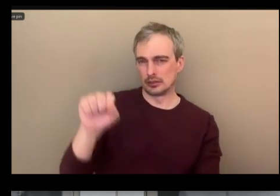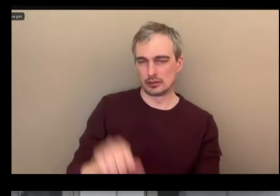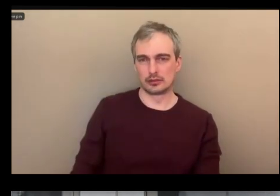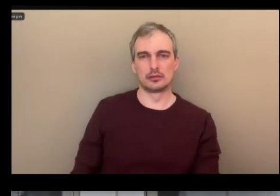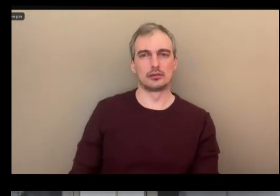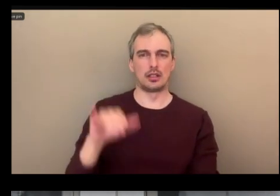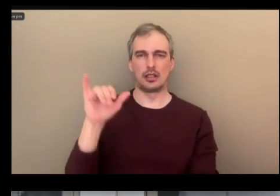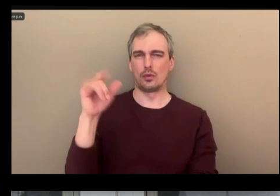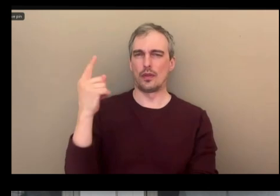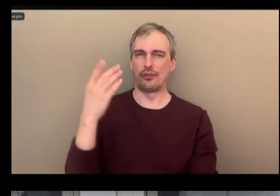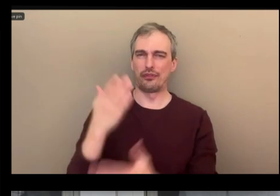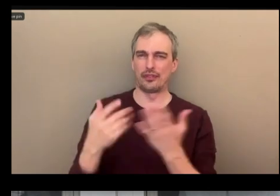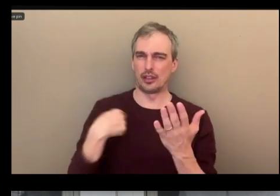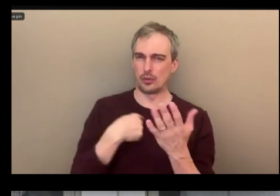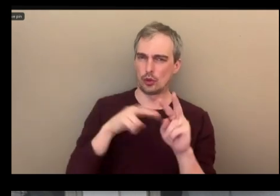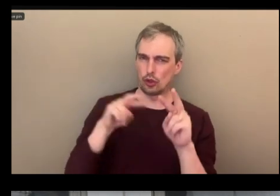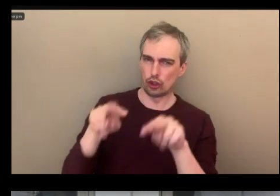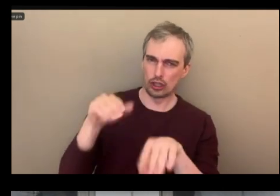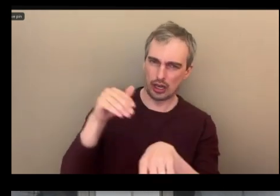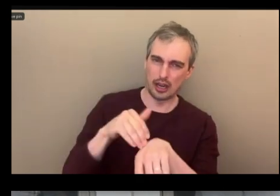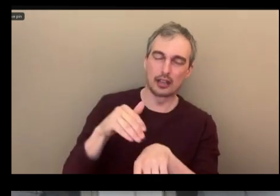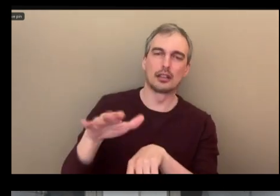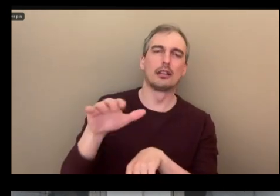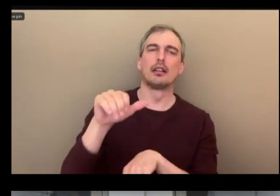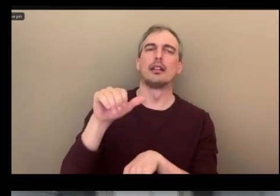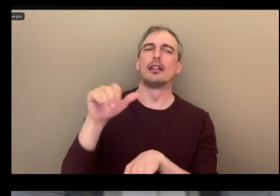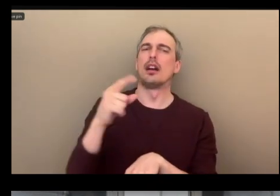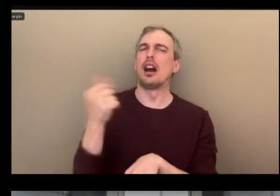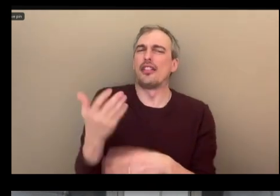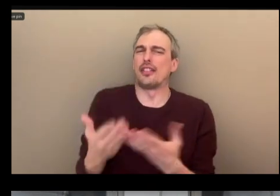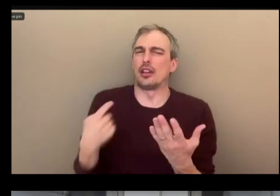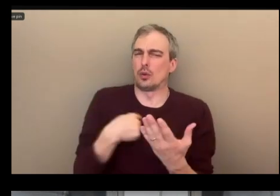perspective, in terms of those experiences, but how do we bring in the